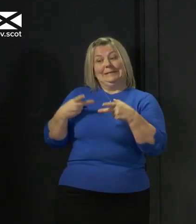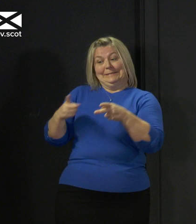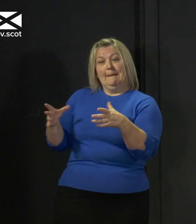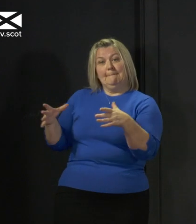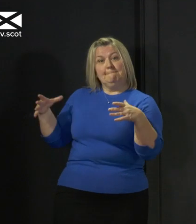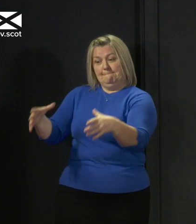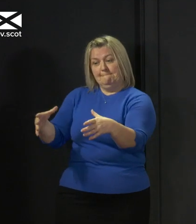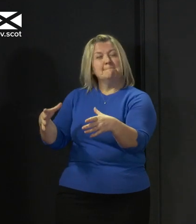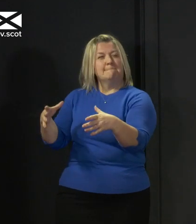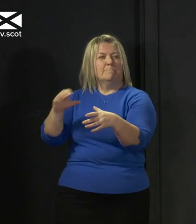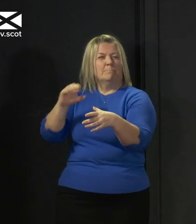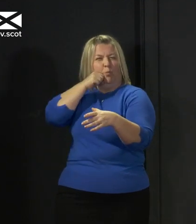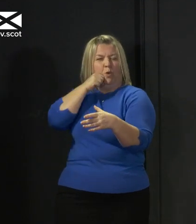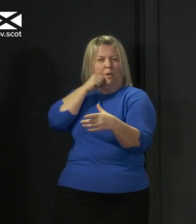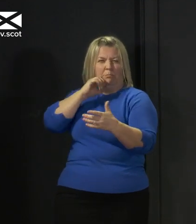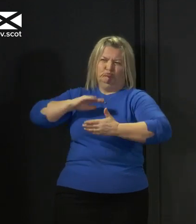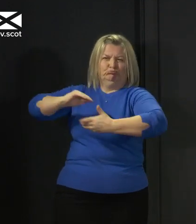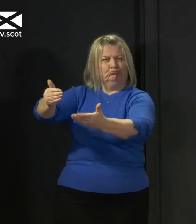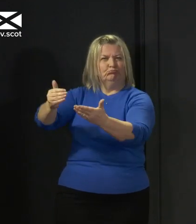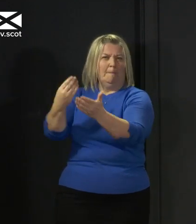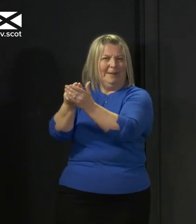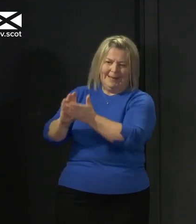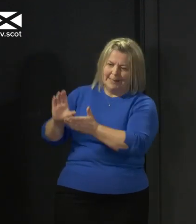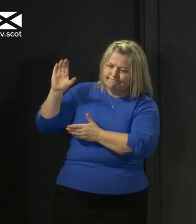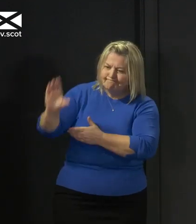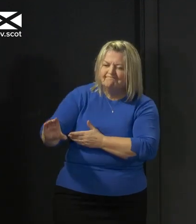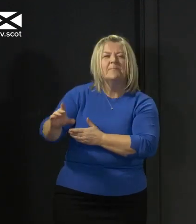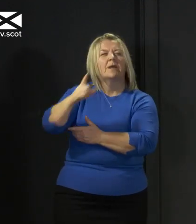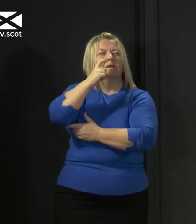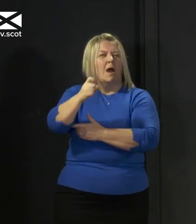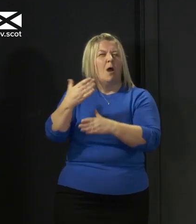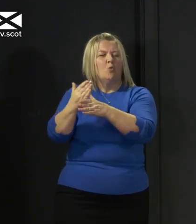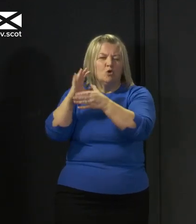emergency food these schemes will work with minority ethnic households family